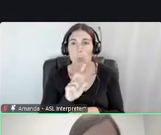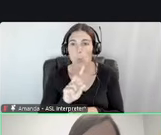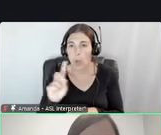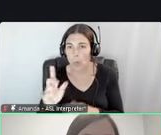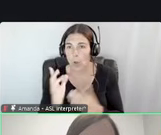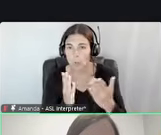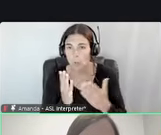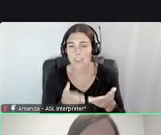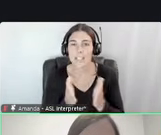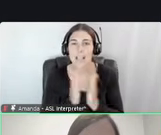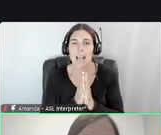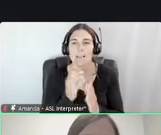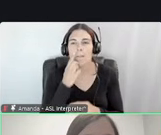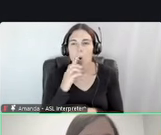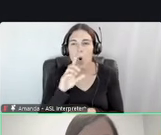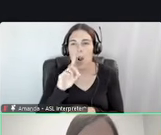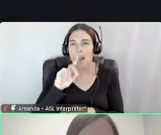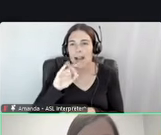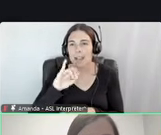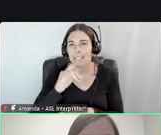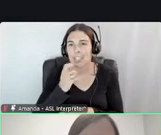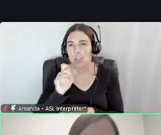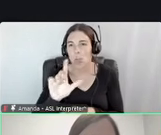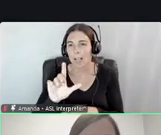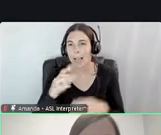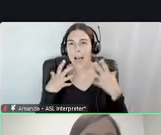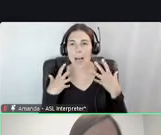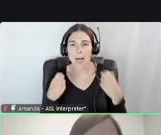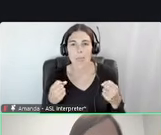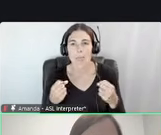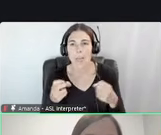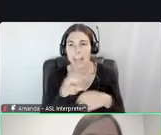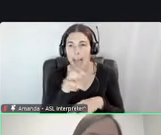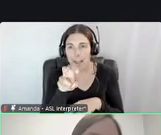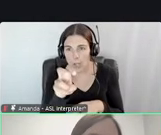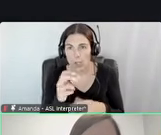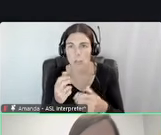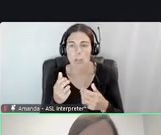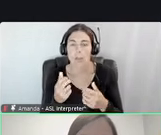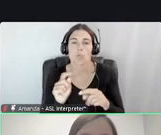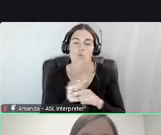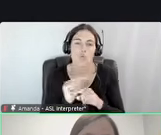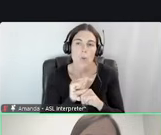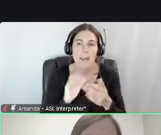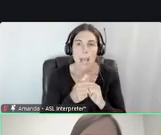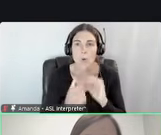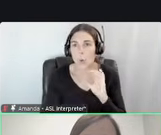a digital health navigator and they can be trained on how to do teleaalth how to connect to a patient